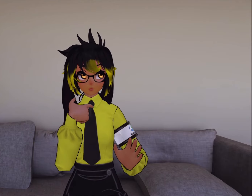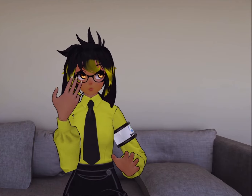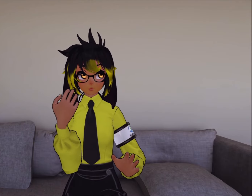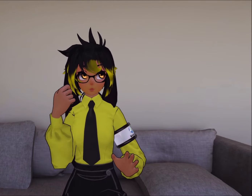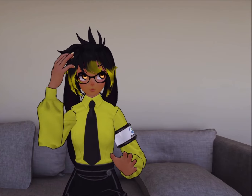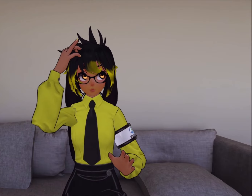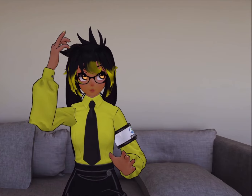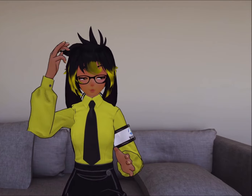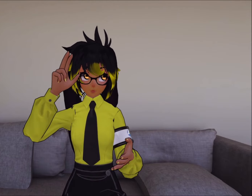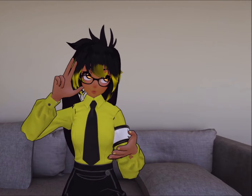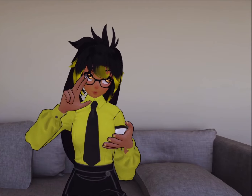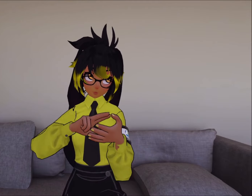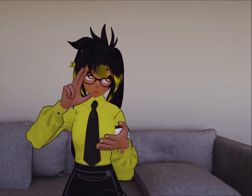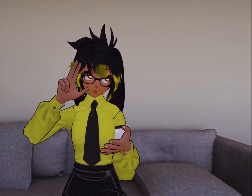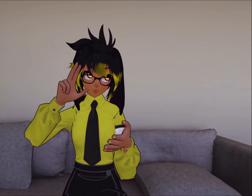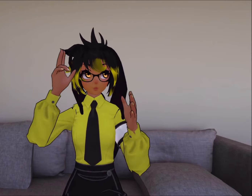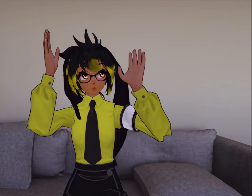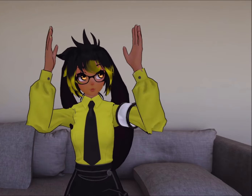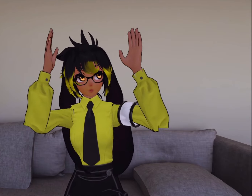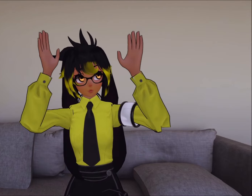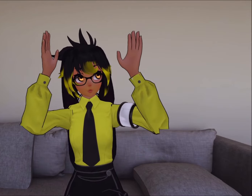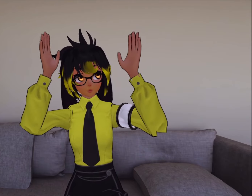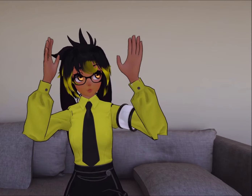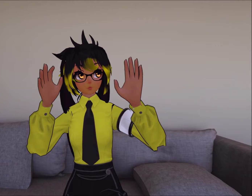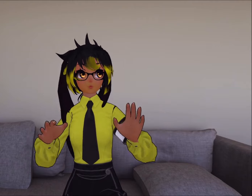We had the queen approve it. Hooray!